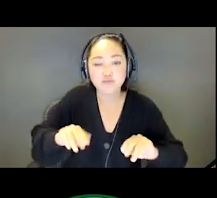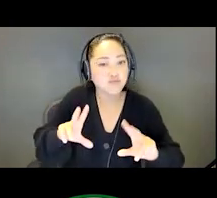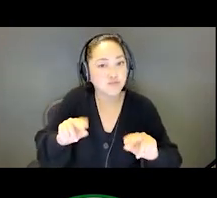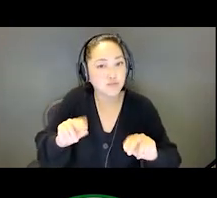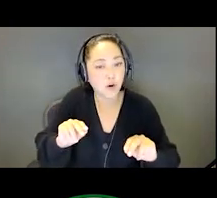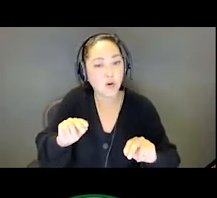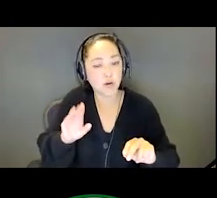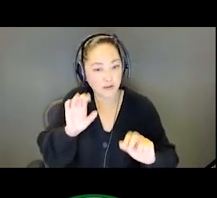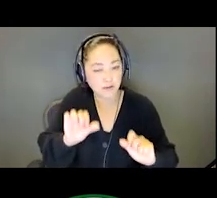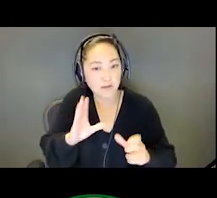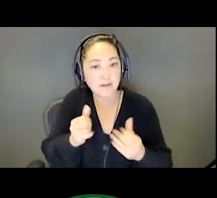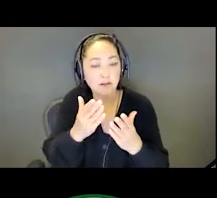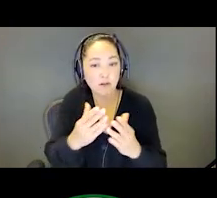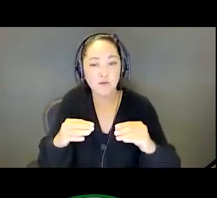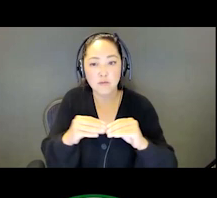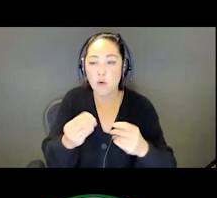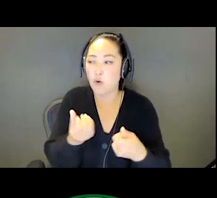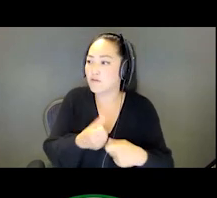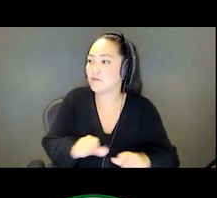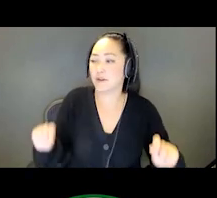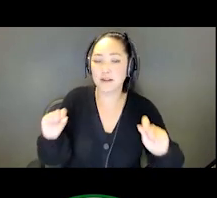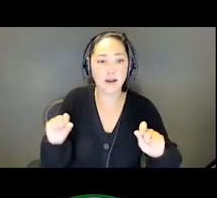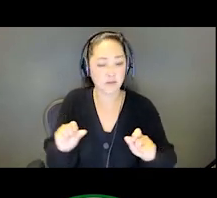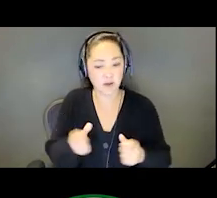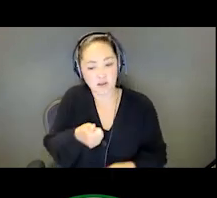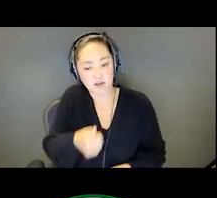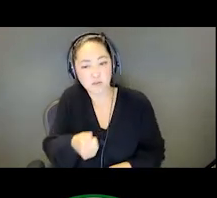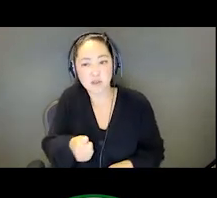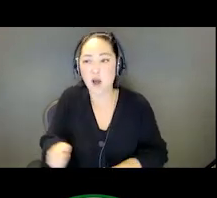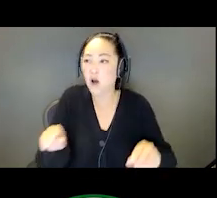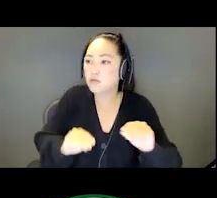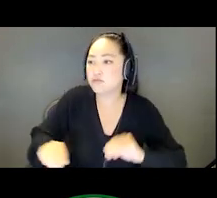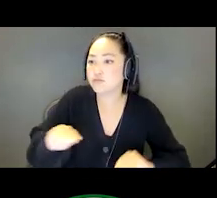freedom, autonomy and joy often missed in traditional mobility aids.